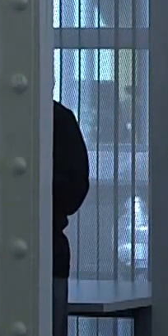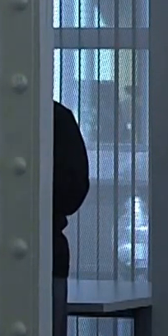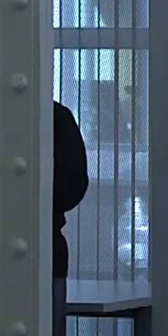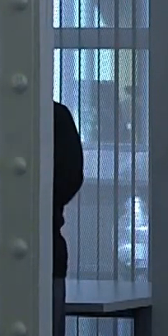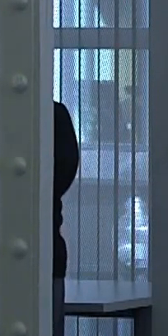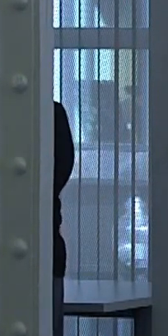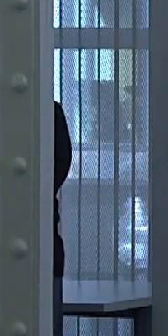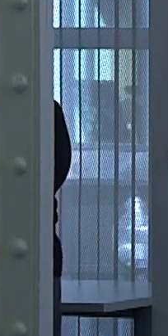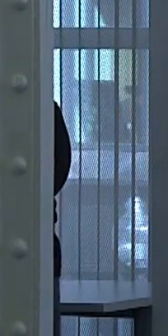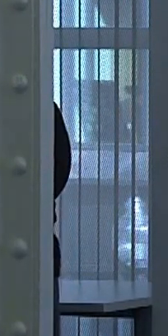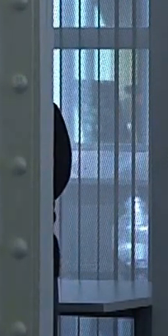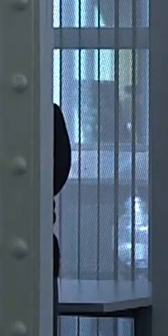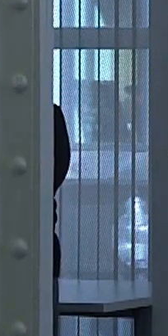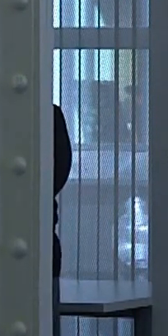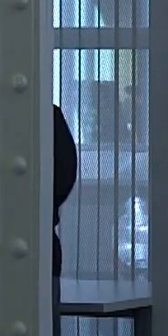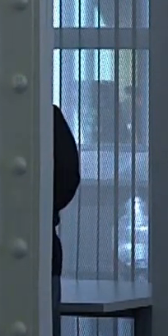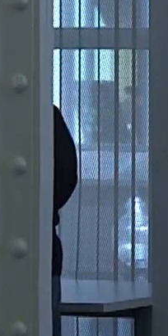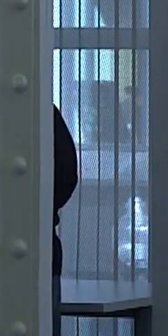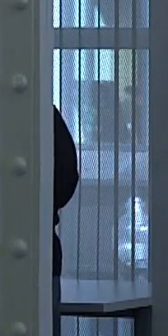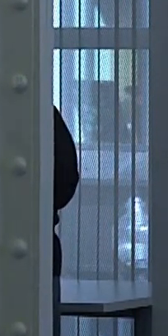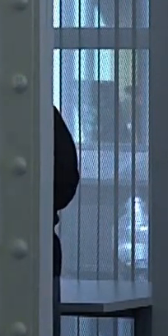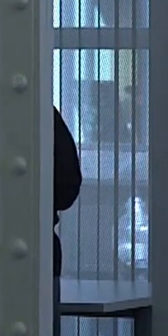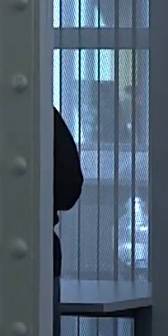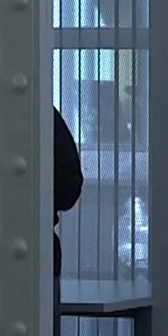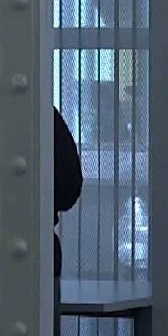were super exhausting to just go to ...